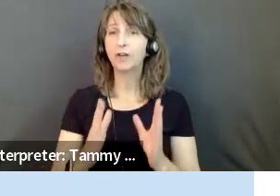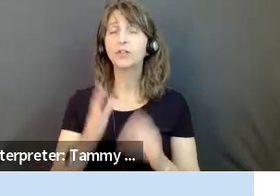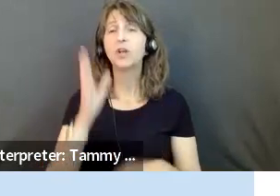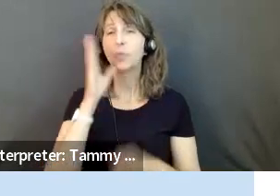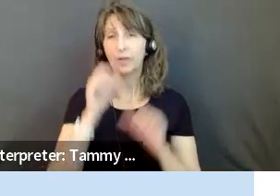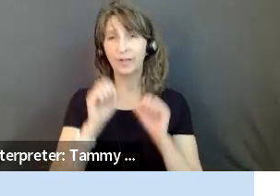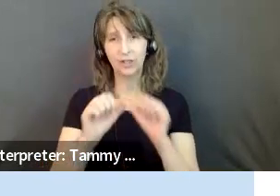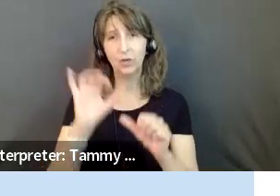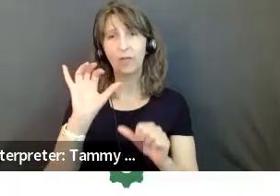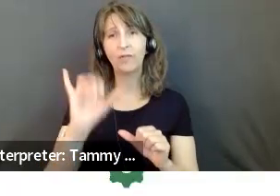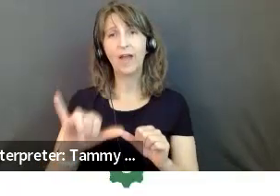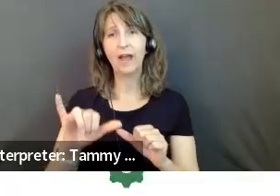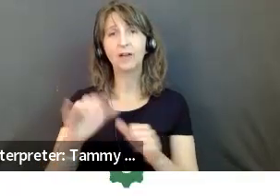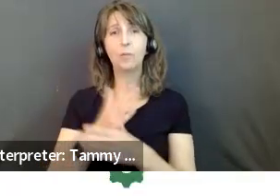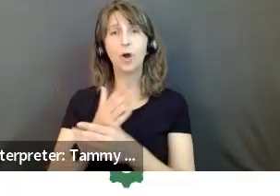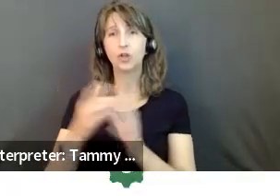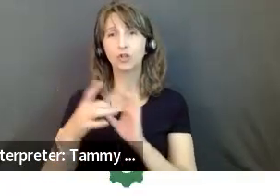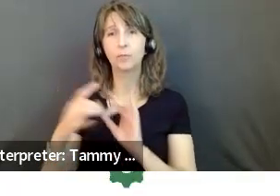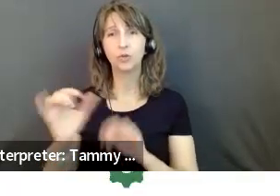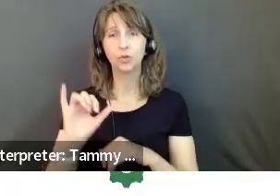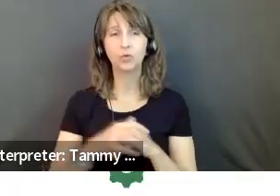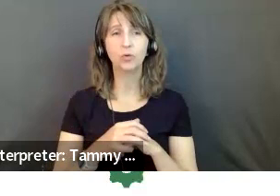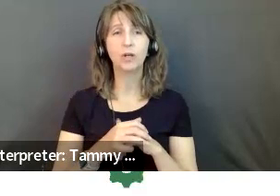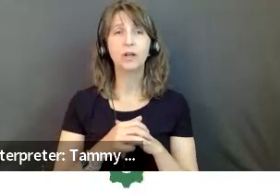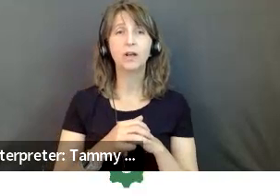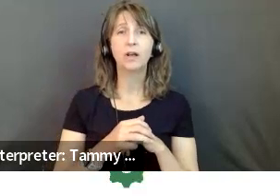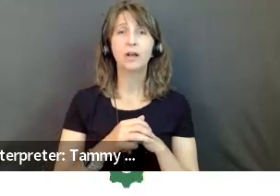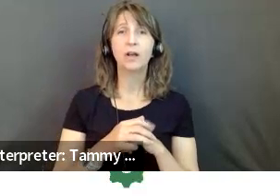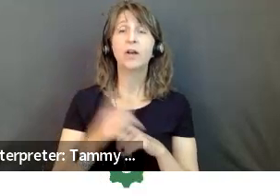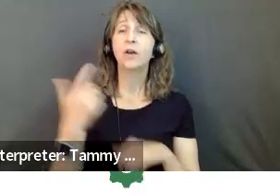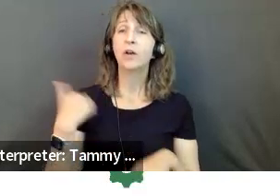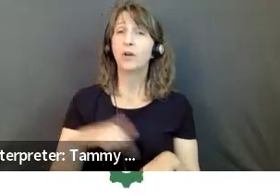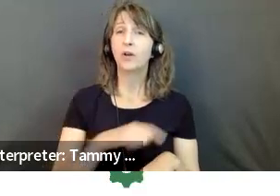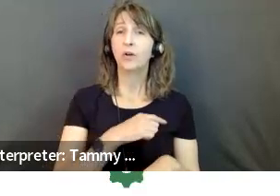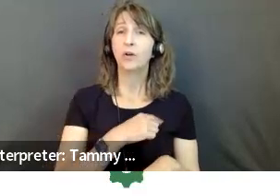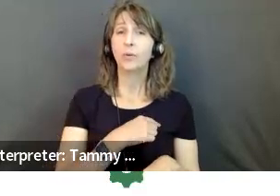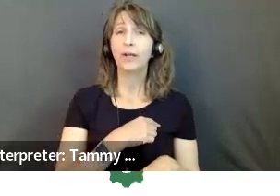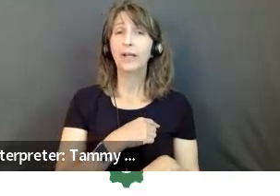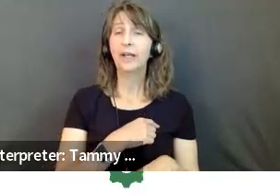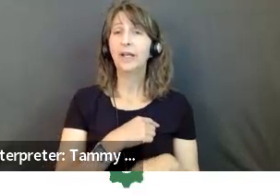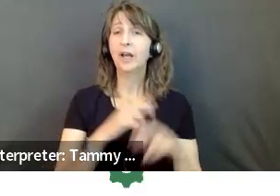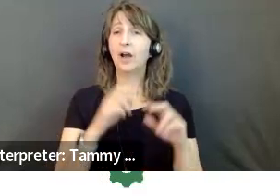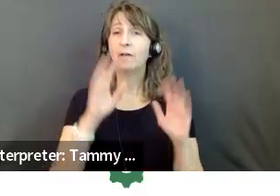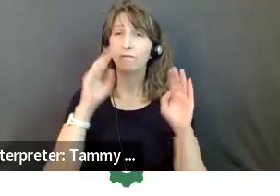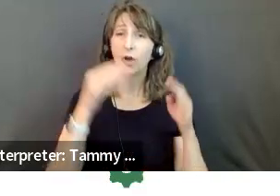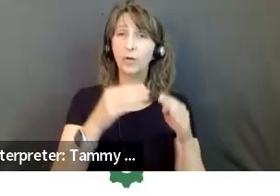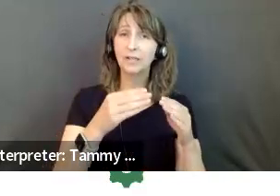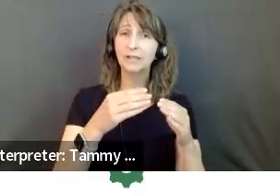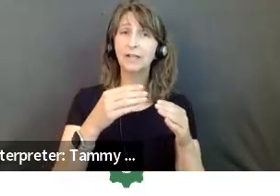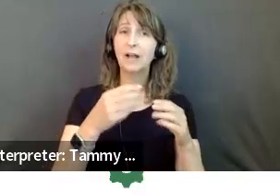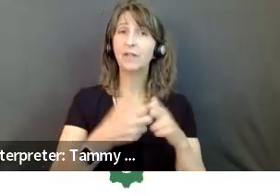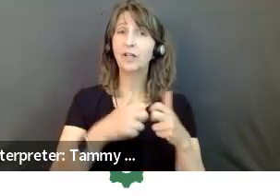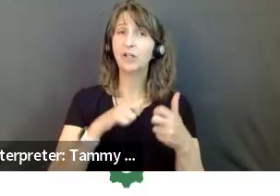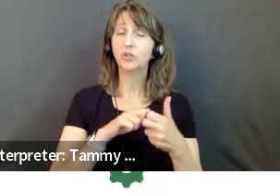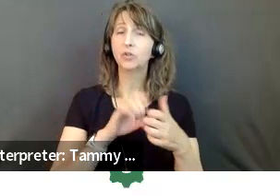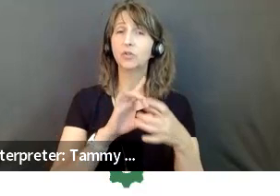We are looking at the issues related to accessing therapies and the children's choice waiver.